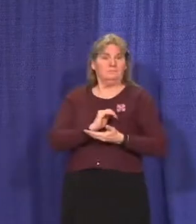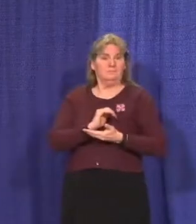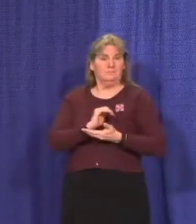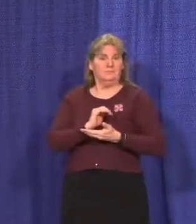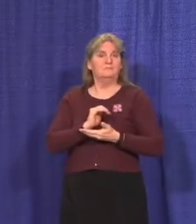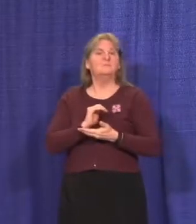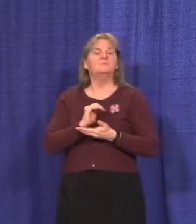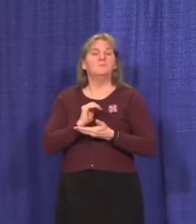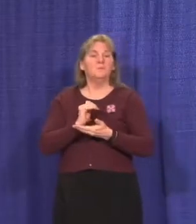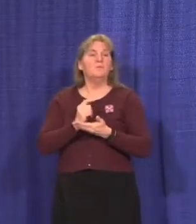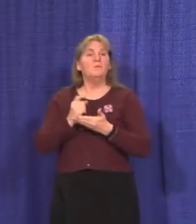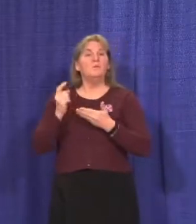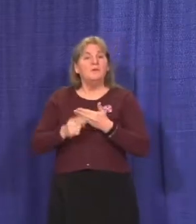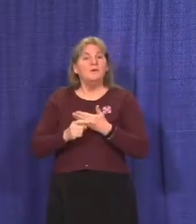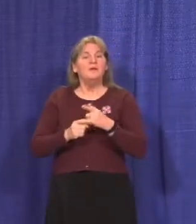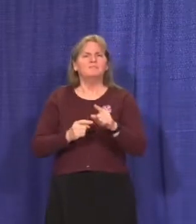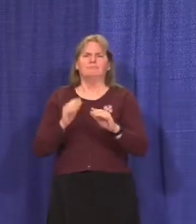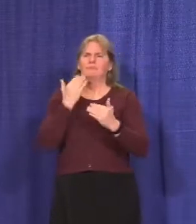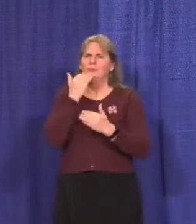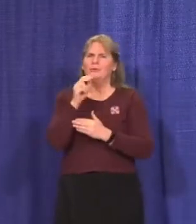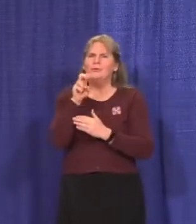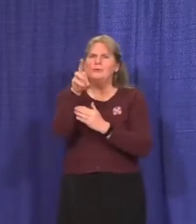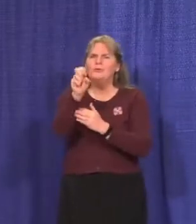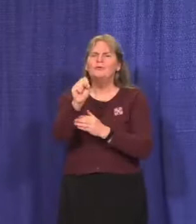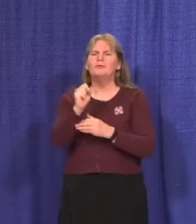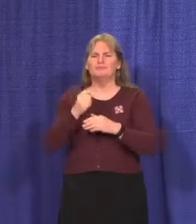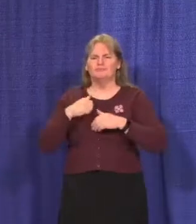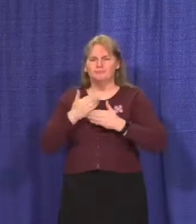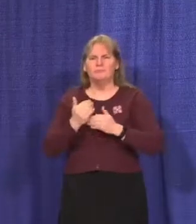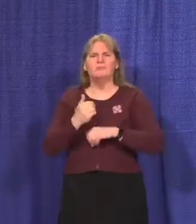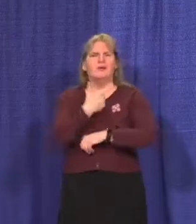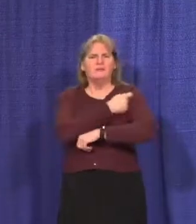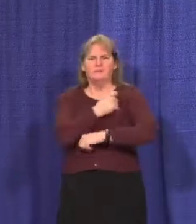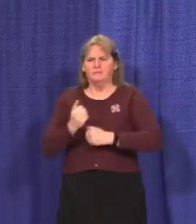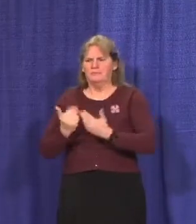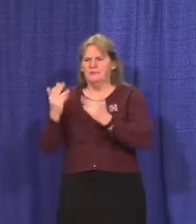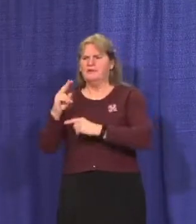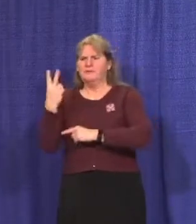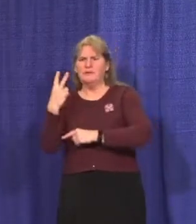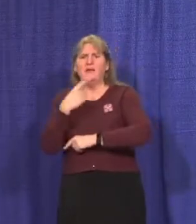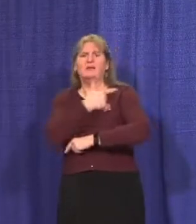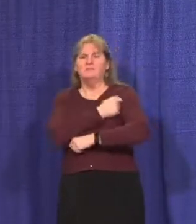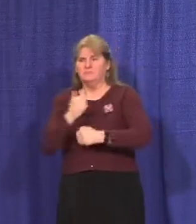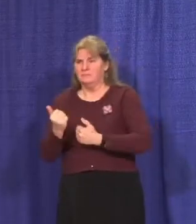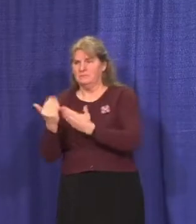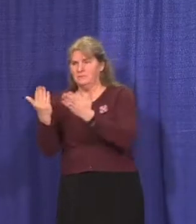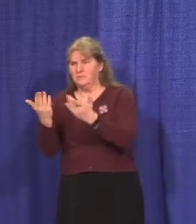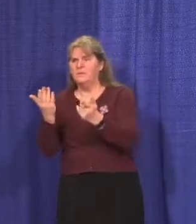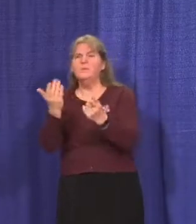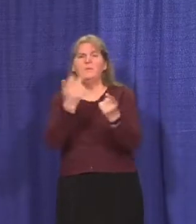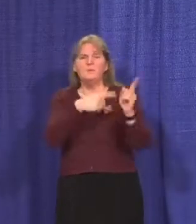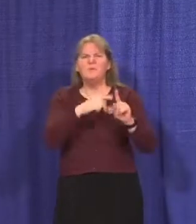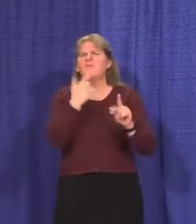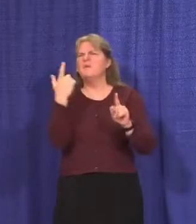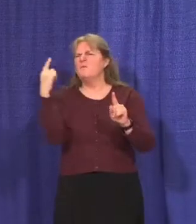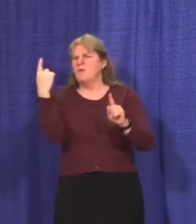news as we continue to deliver the second shops to those who received their first shots in January.